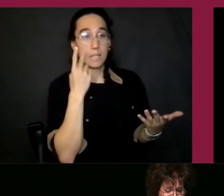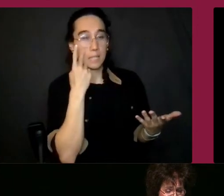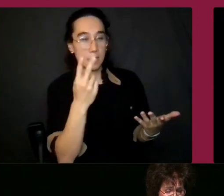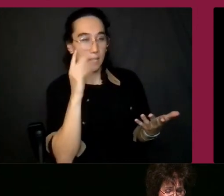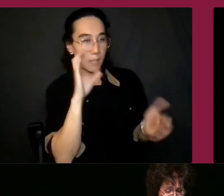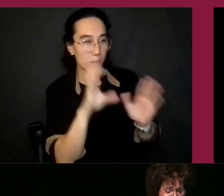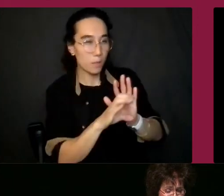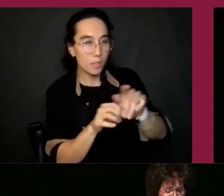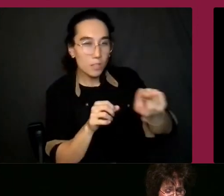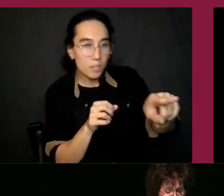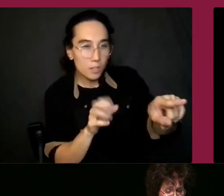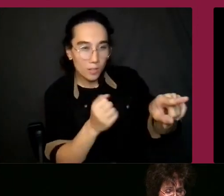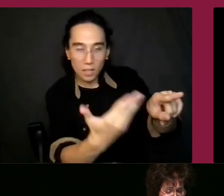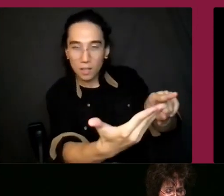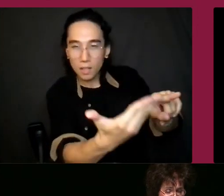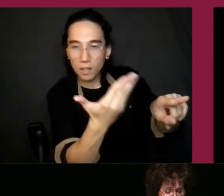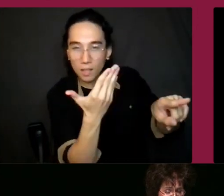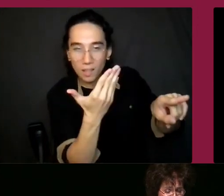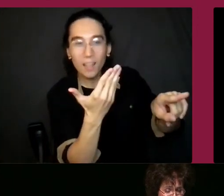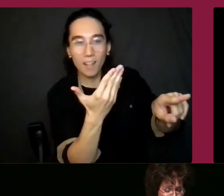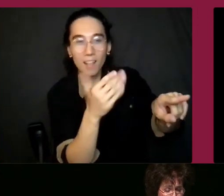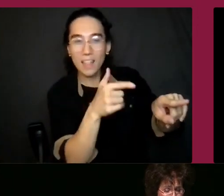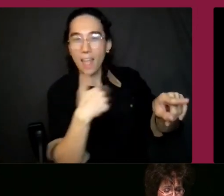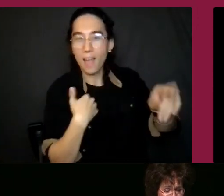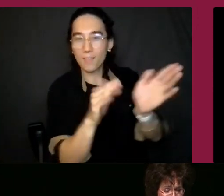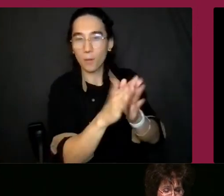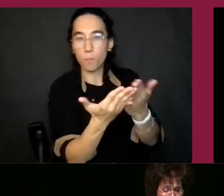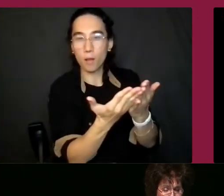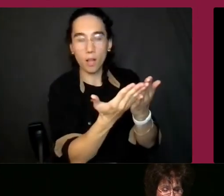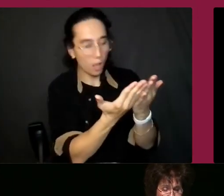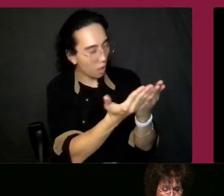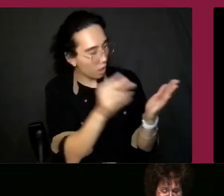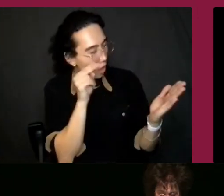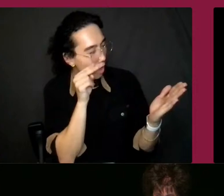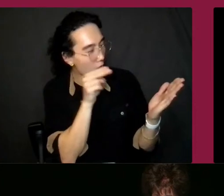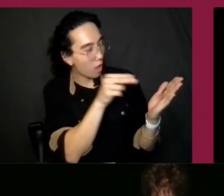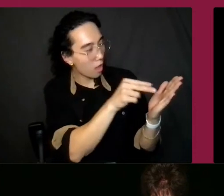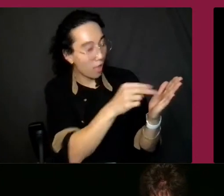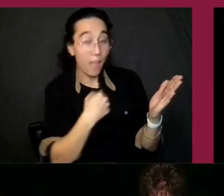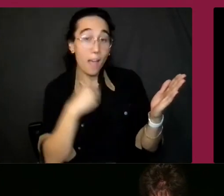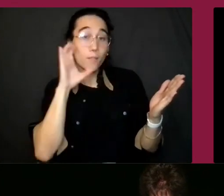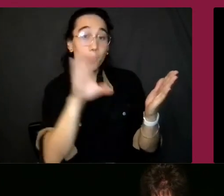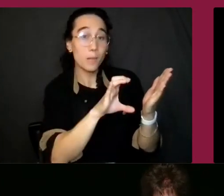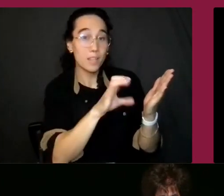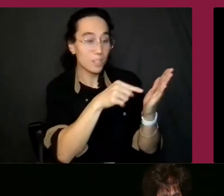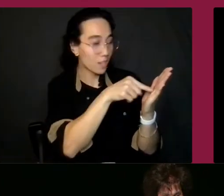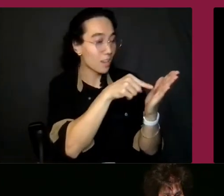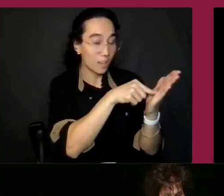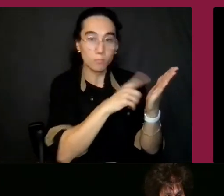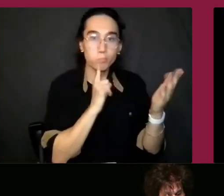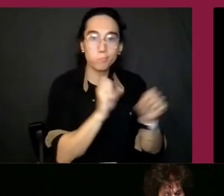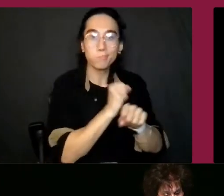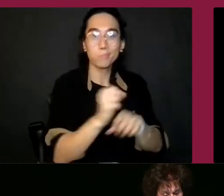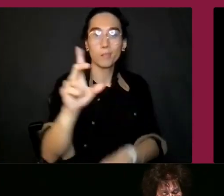you would see on the book that he's reading and pointing to, the image of that aircraft, that's actually the Douglas 558-2.